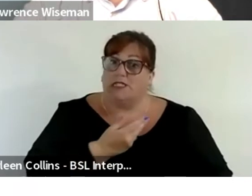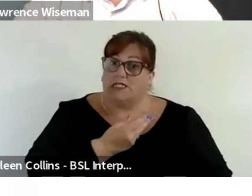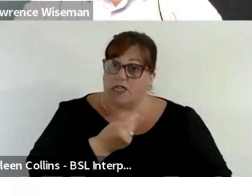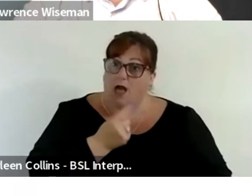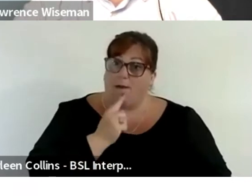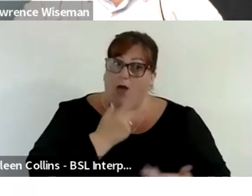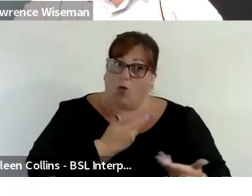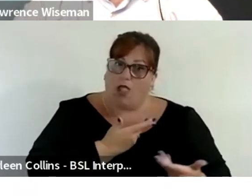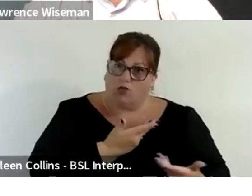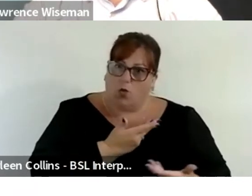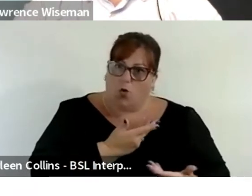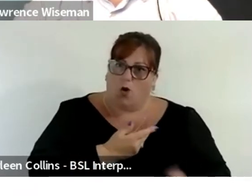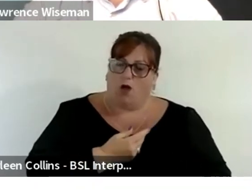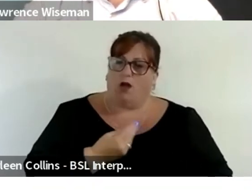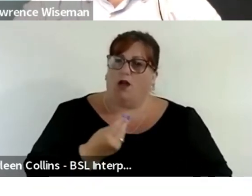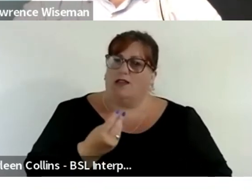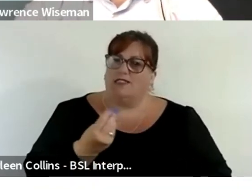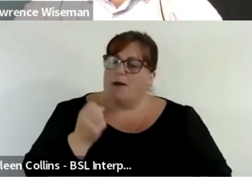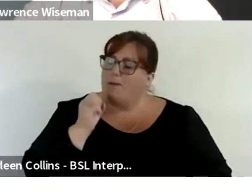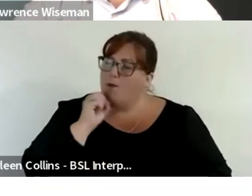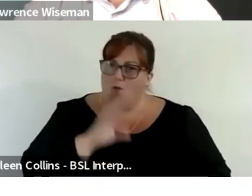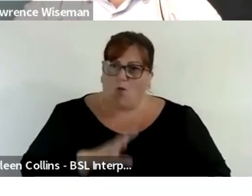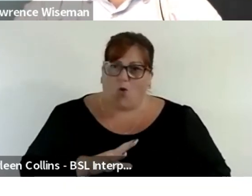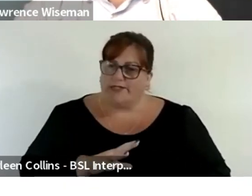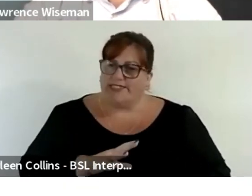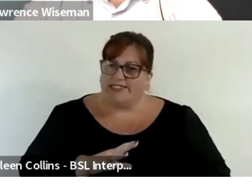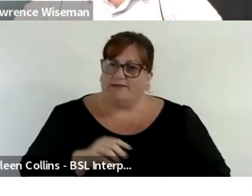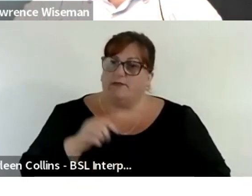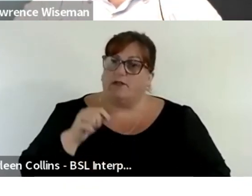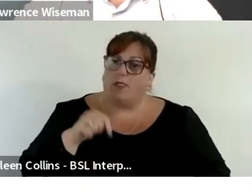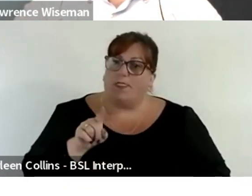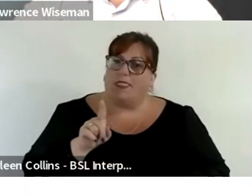I've made a personal decision this year I want to be a little more